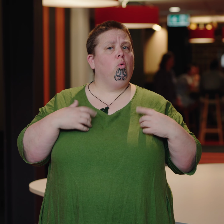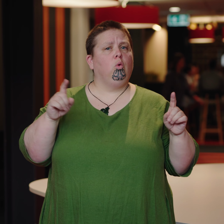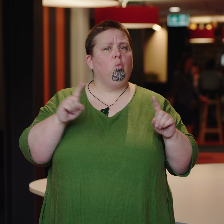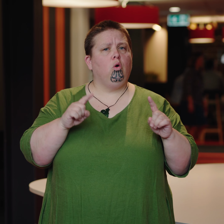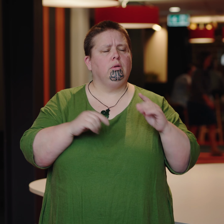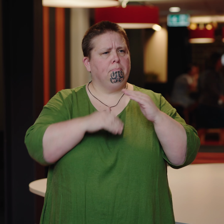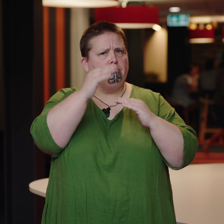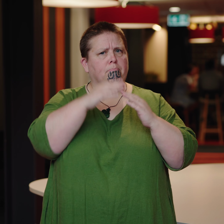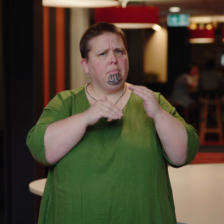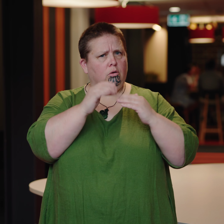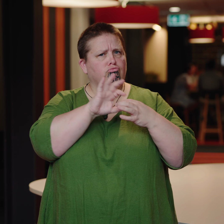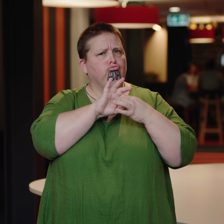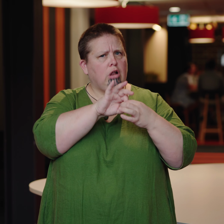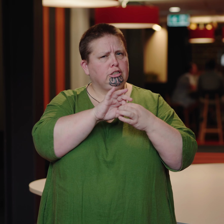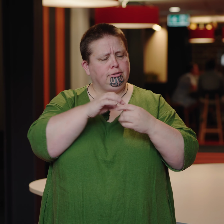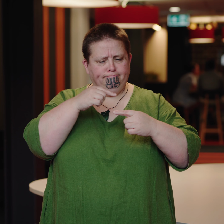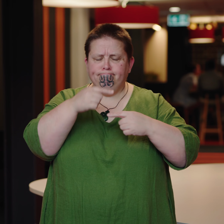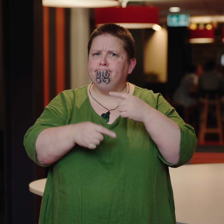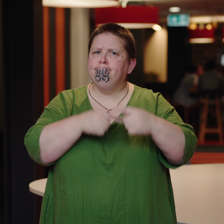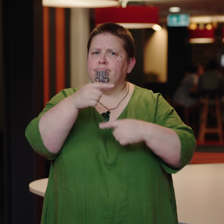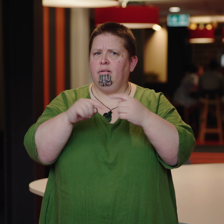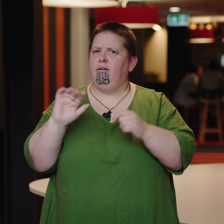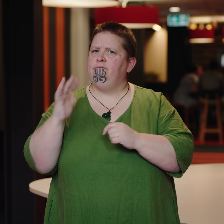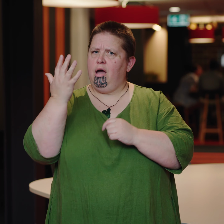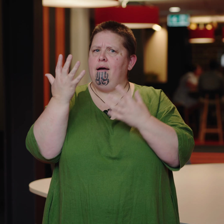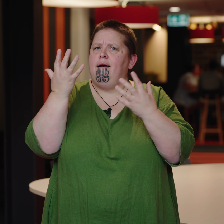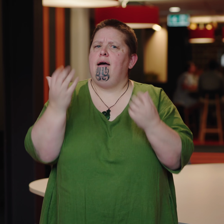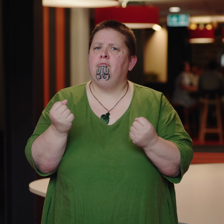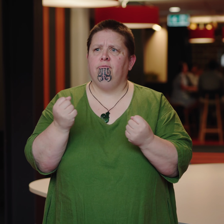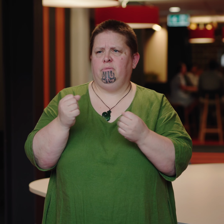I look forward to continuing to build on the relationships that Whaikaha